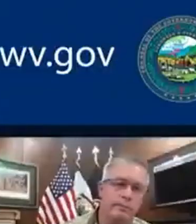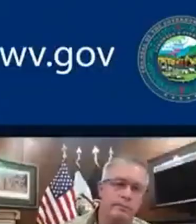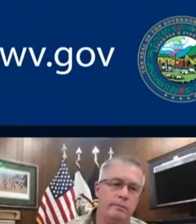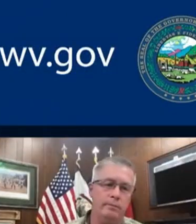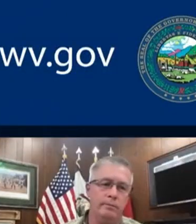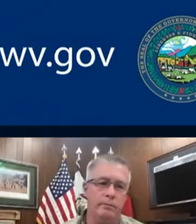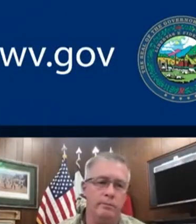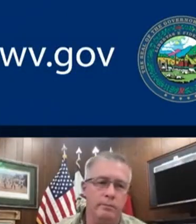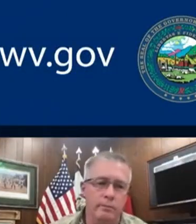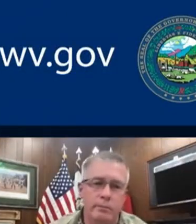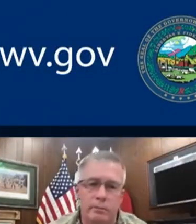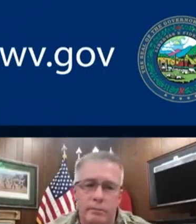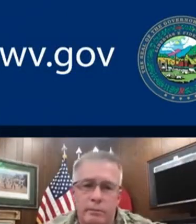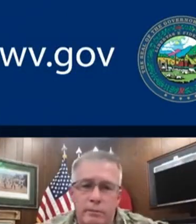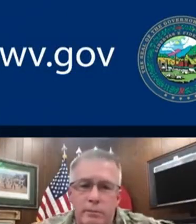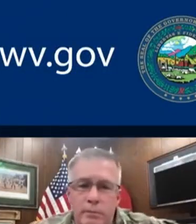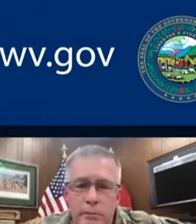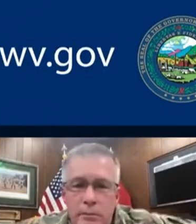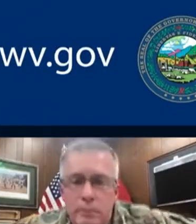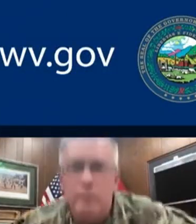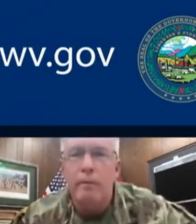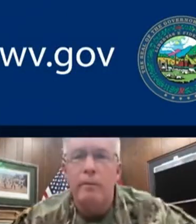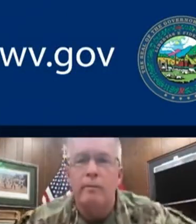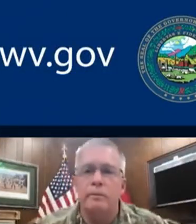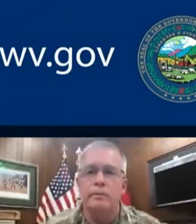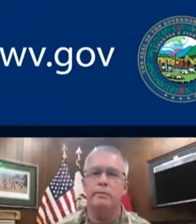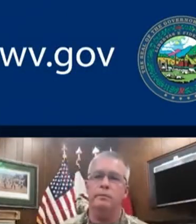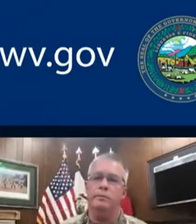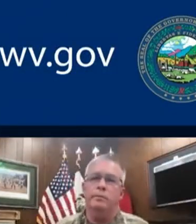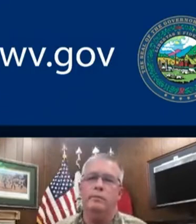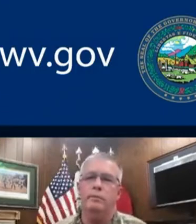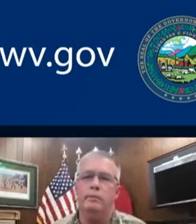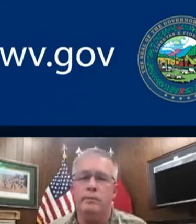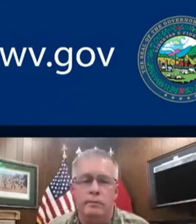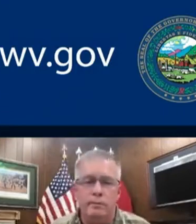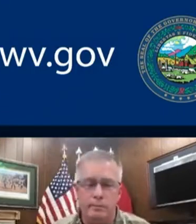KEEP THIS CURVE LOW AND TO BUST THIS THREAT. THANK YOU. THANK YOU, GENERAL.